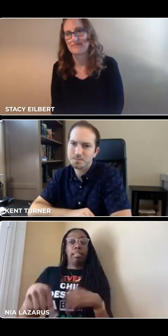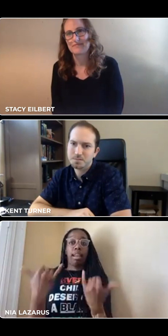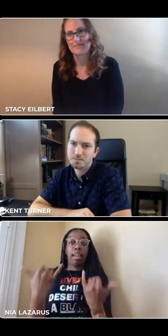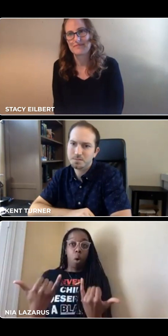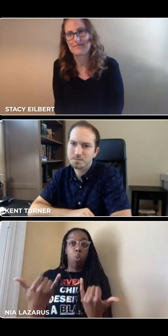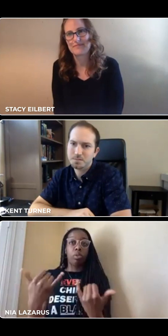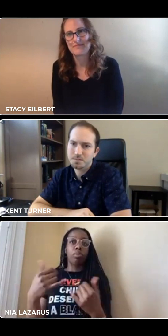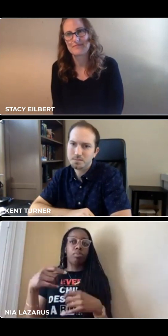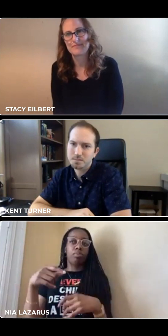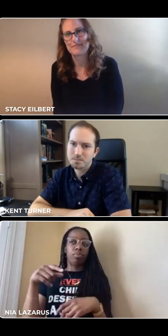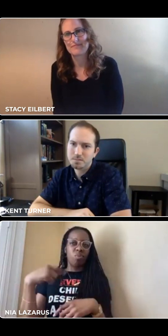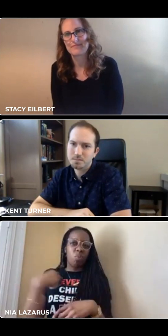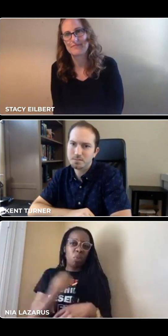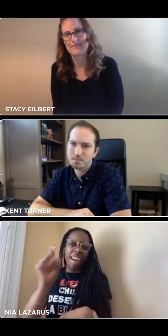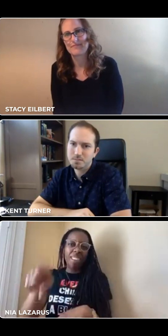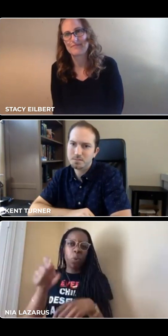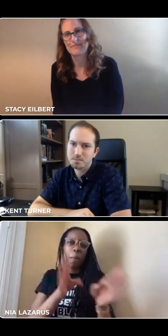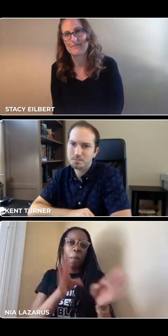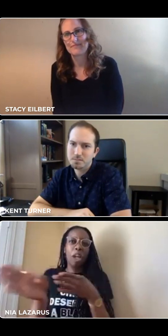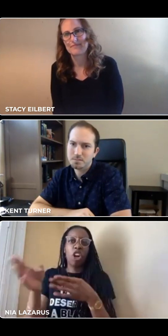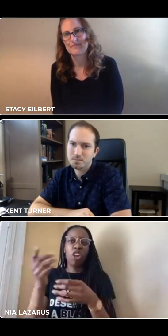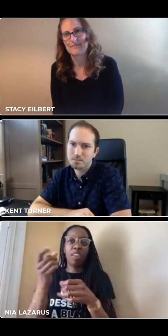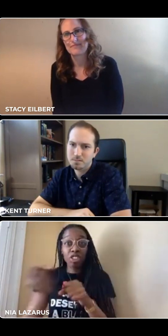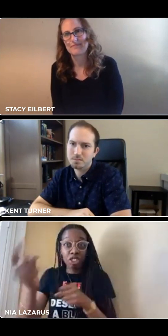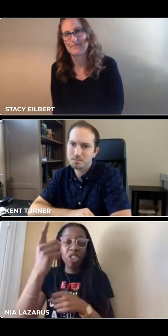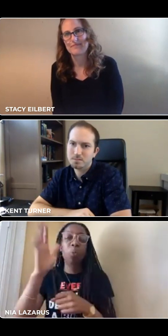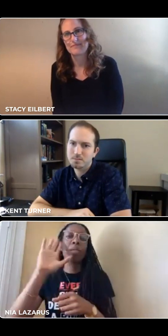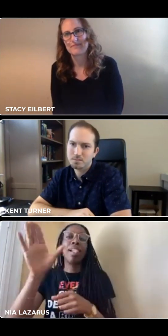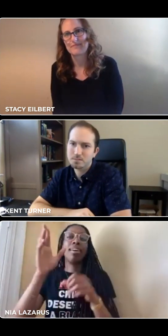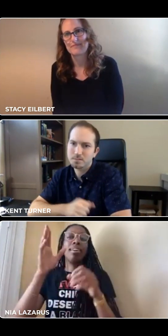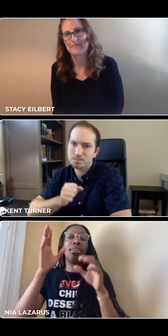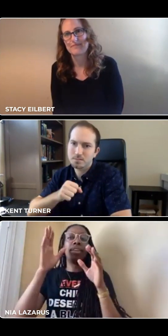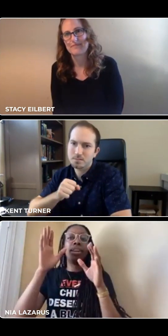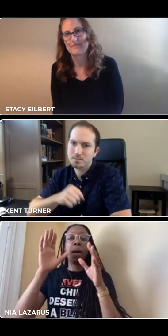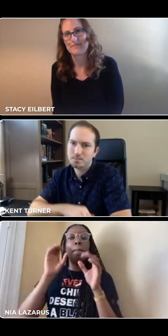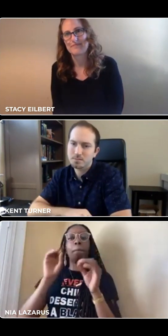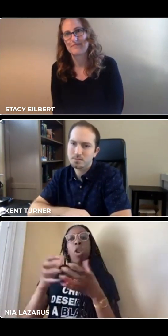had a conversation about it, how we can do this now. But we have to prepare for the following